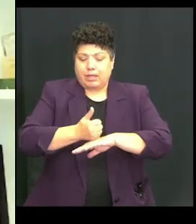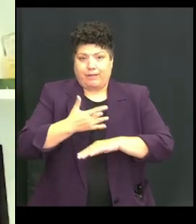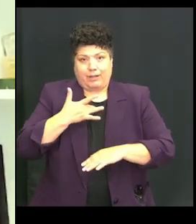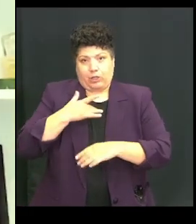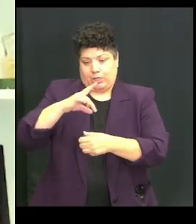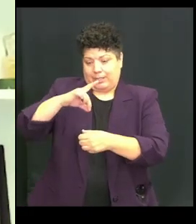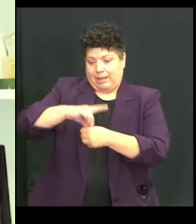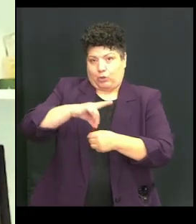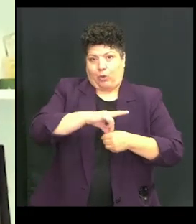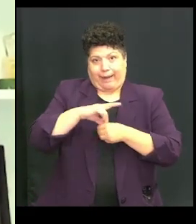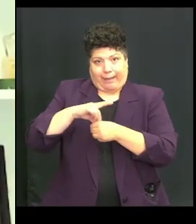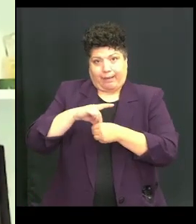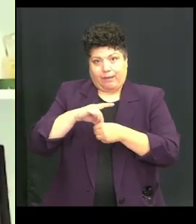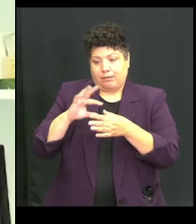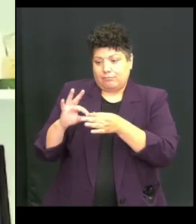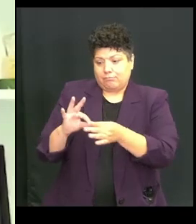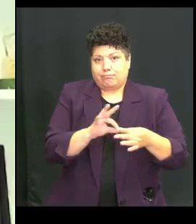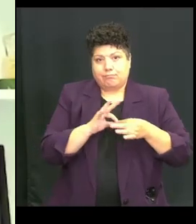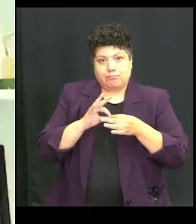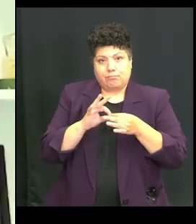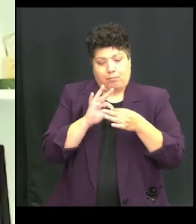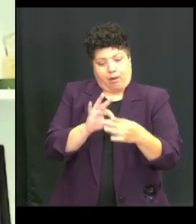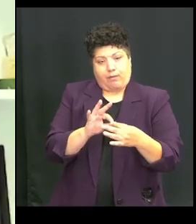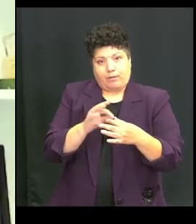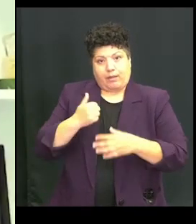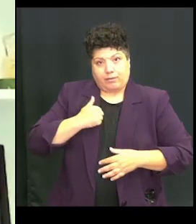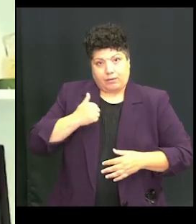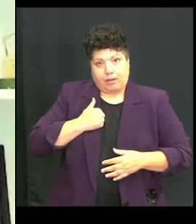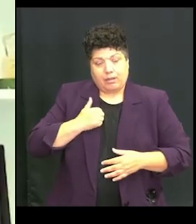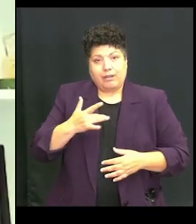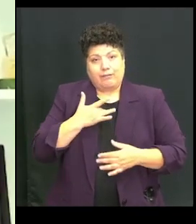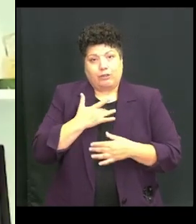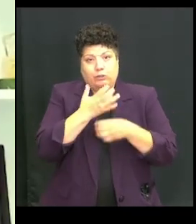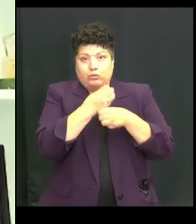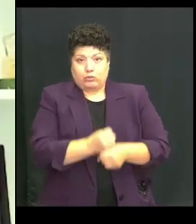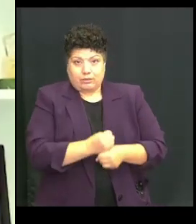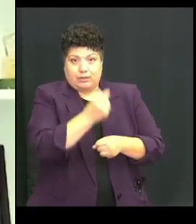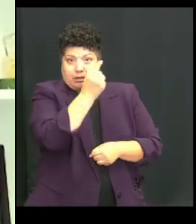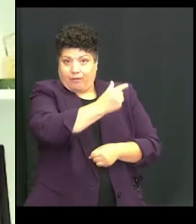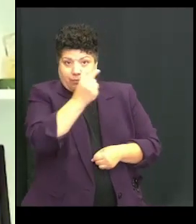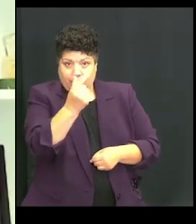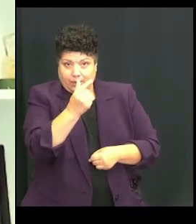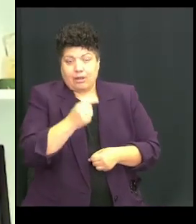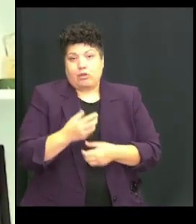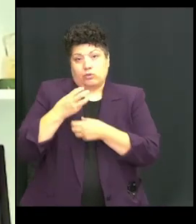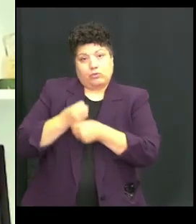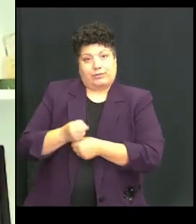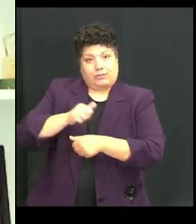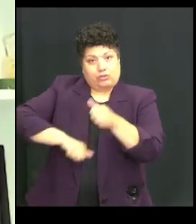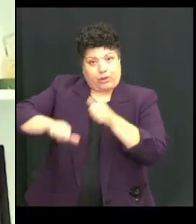national belonging and in turn, strengthen the trust of citizens in the government and of each other, which is another important topic,